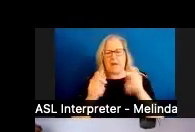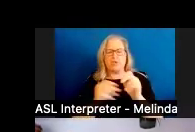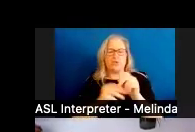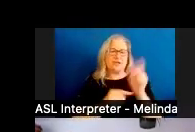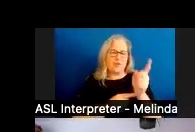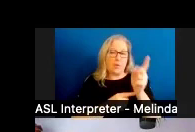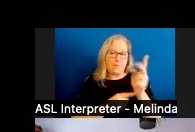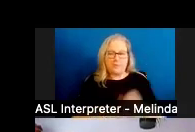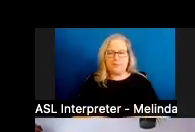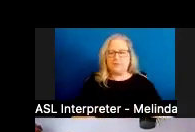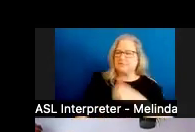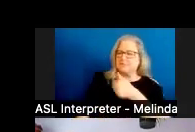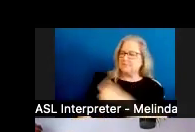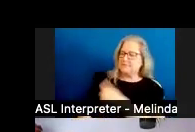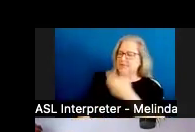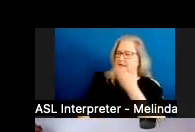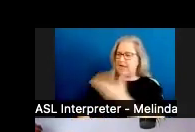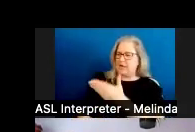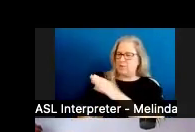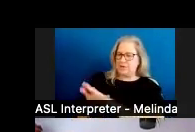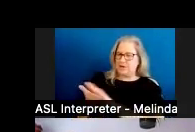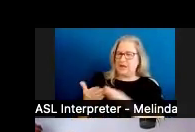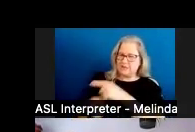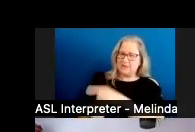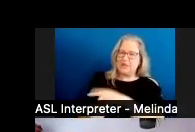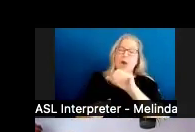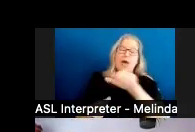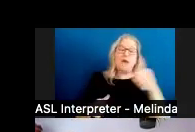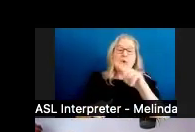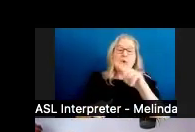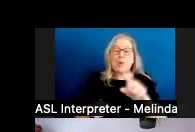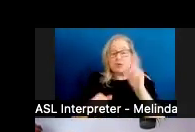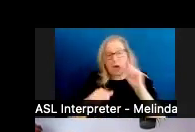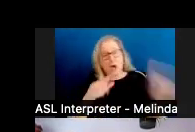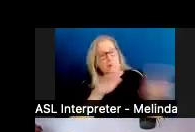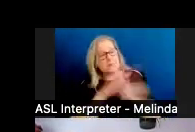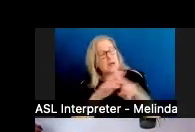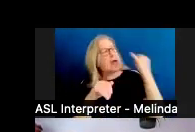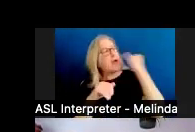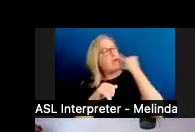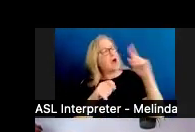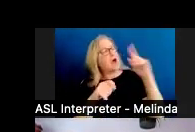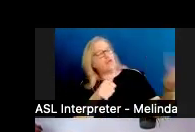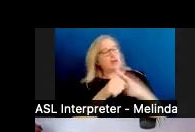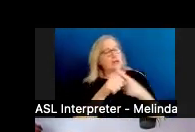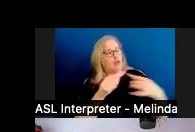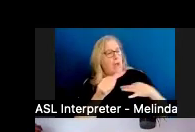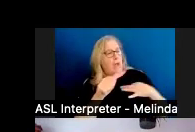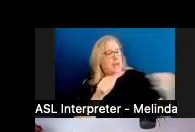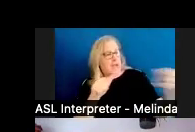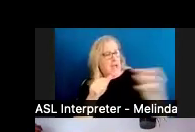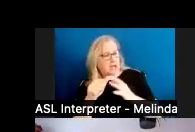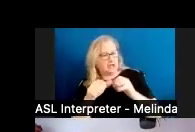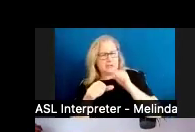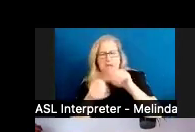Crystal Wolfrey: Okay. A nice teaser there. Okay. So another question that comes up is let's say an original application does not score well enough to be funded.